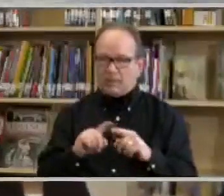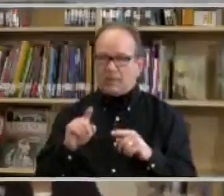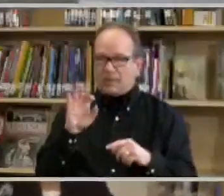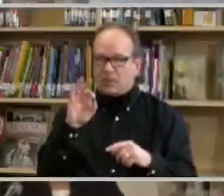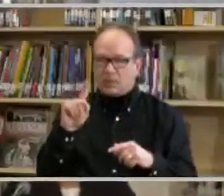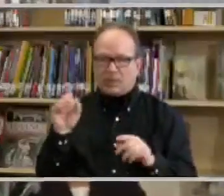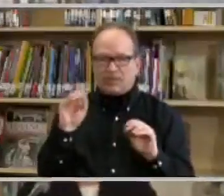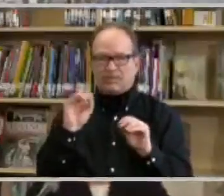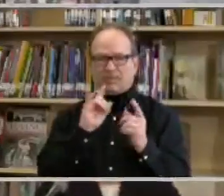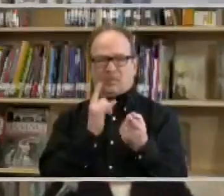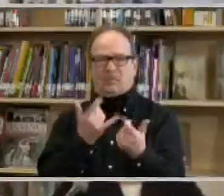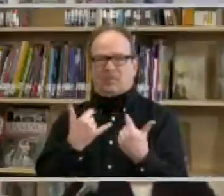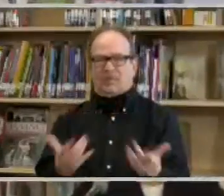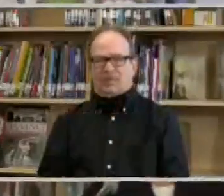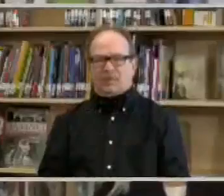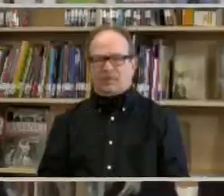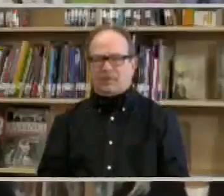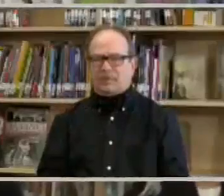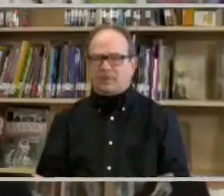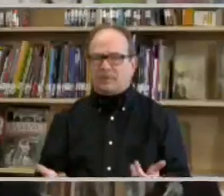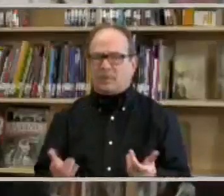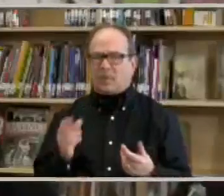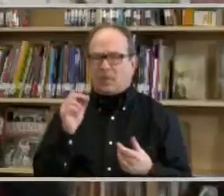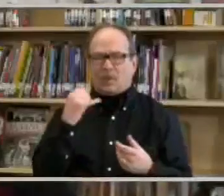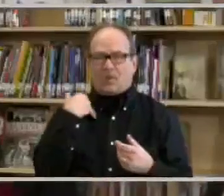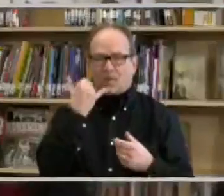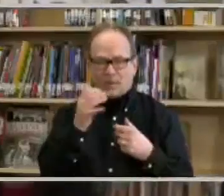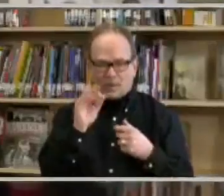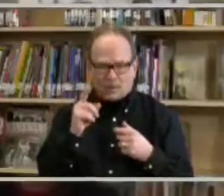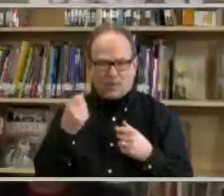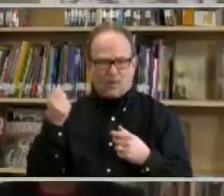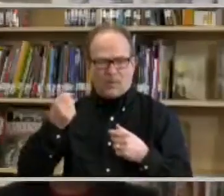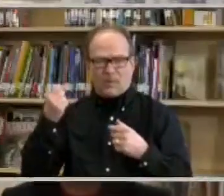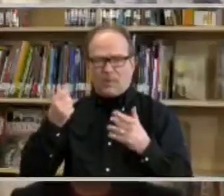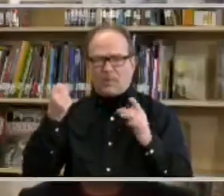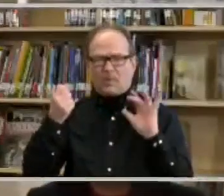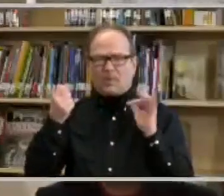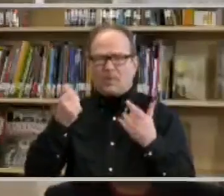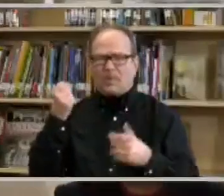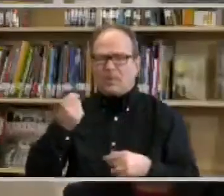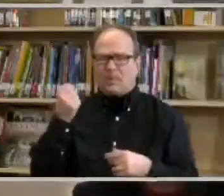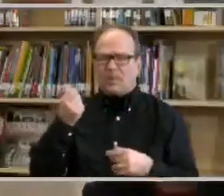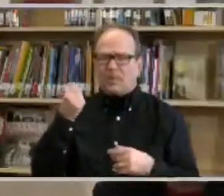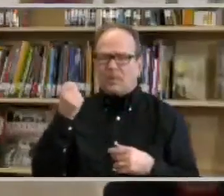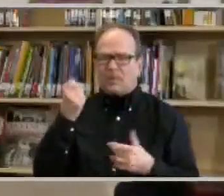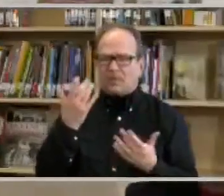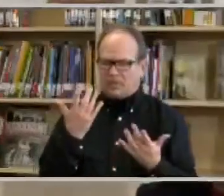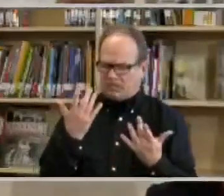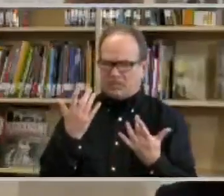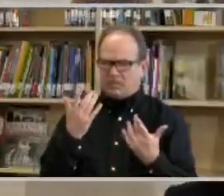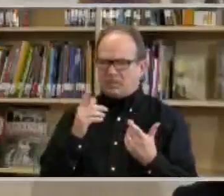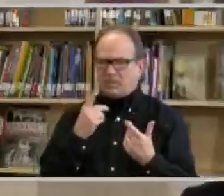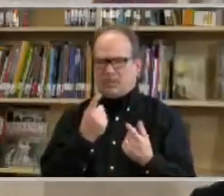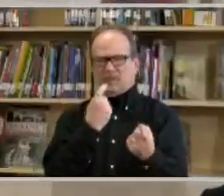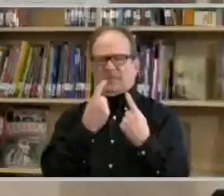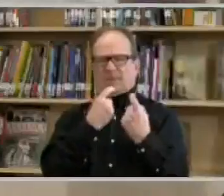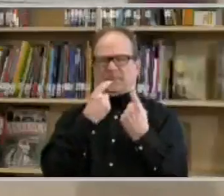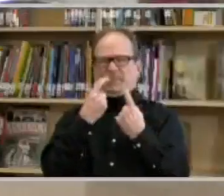BUT IF THEY CALL 9-1-1 AND NOBODY RESPONDS, OR THEY'RE PUT